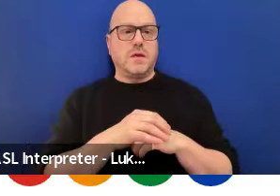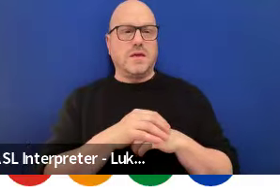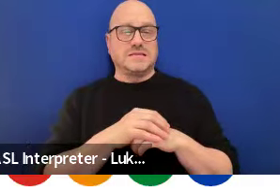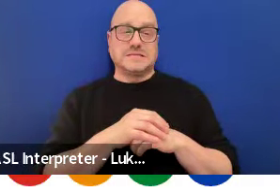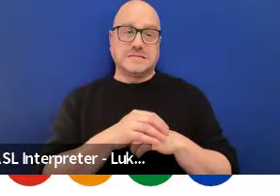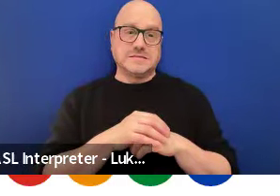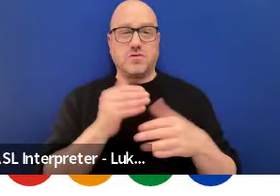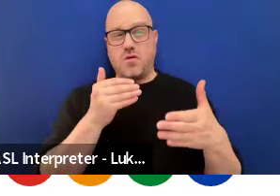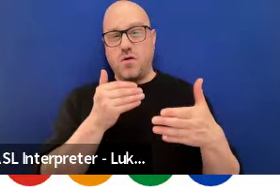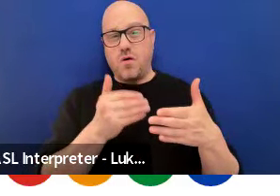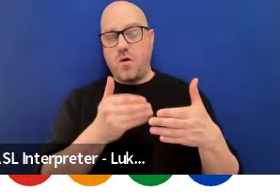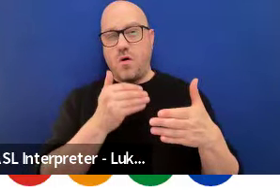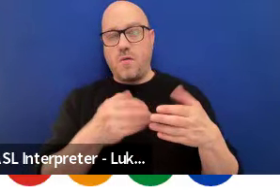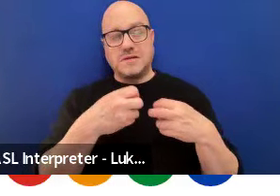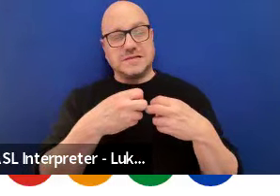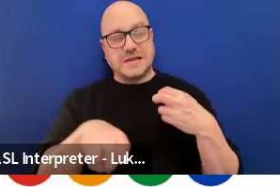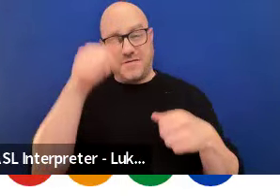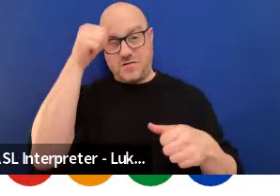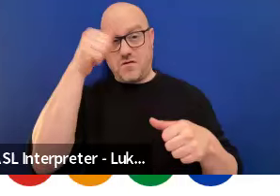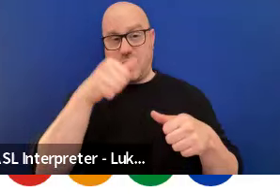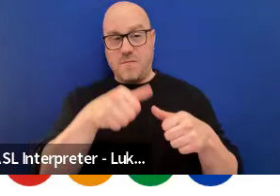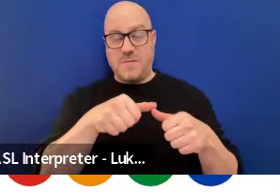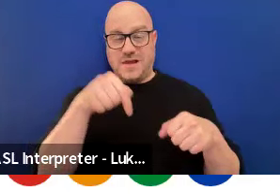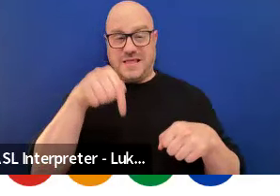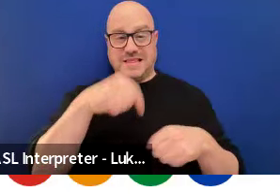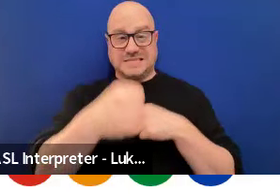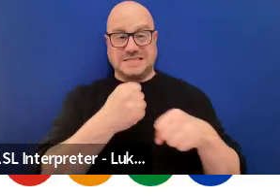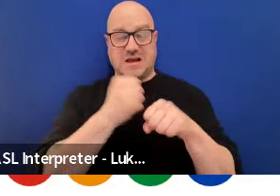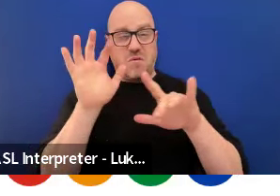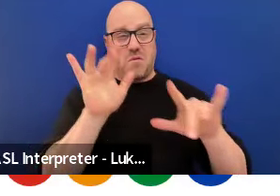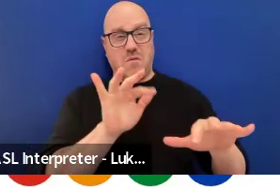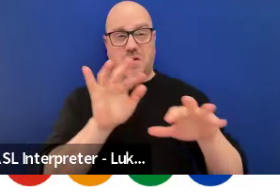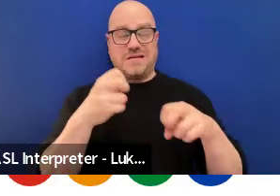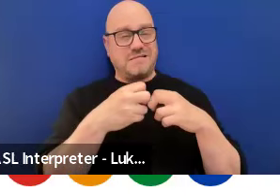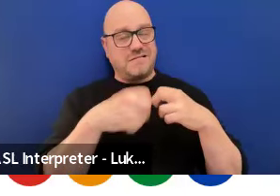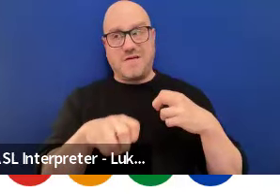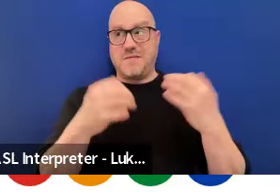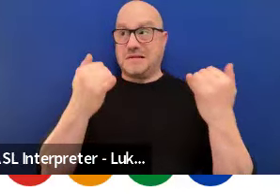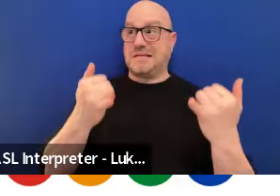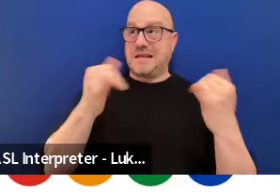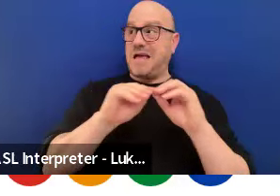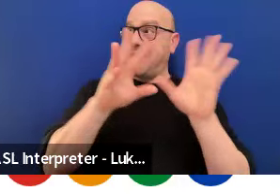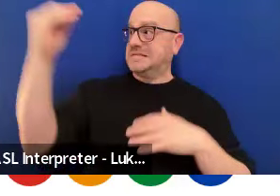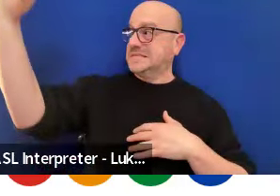SNOW AND ICE TASK FORCE. IT IS ALMOST HARD TO REMEMBER